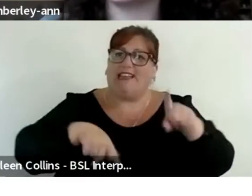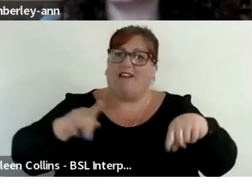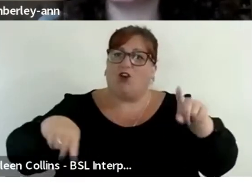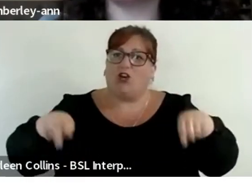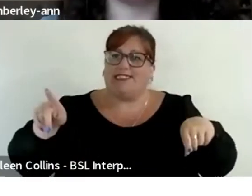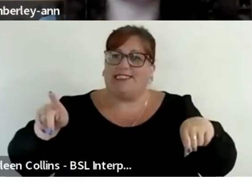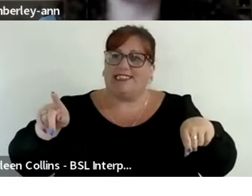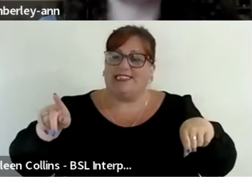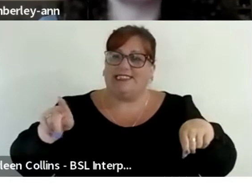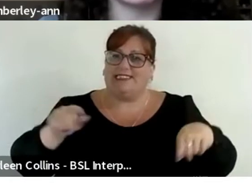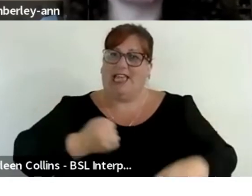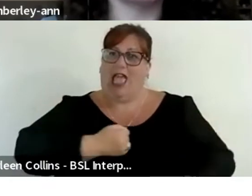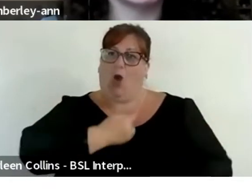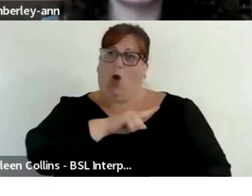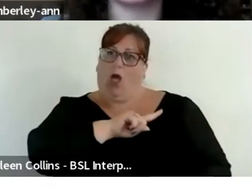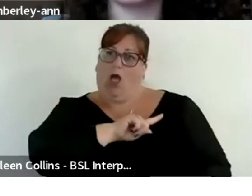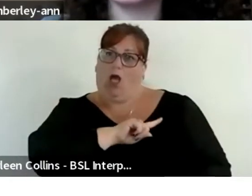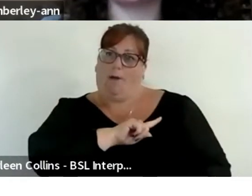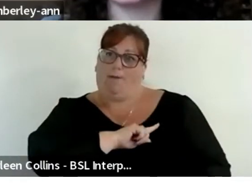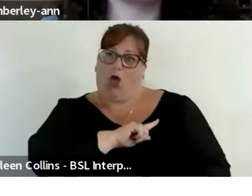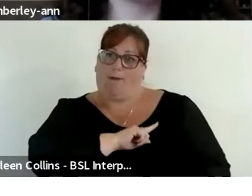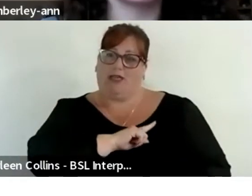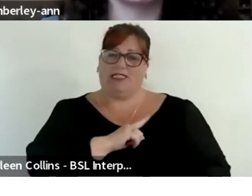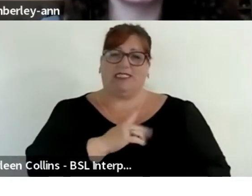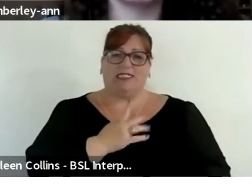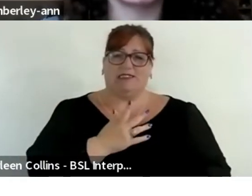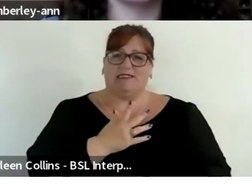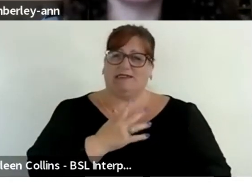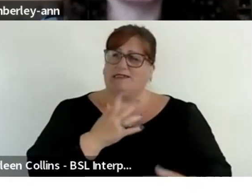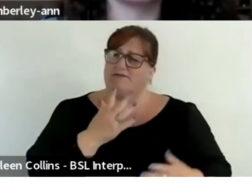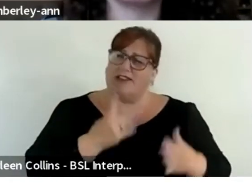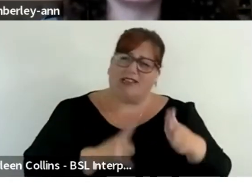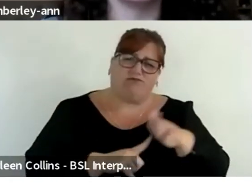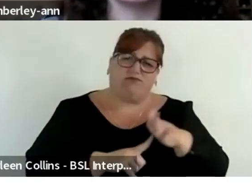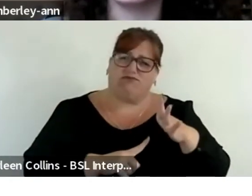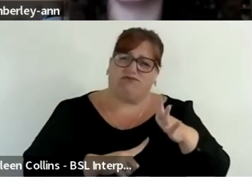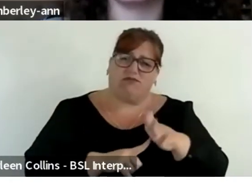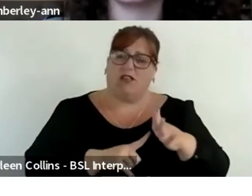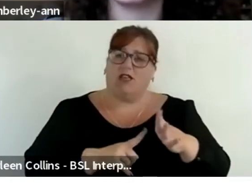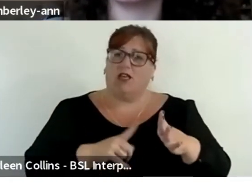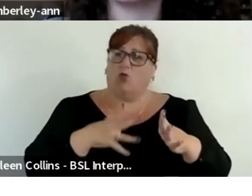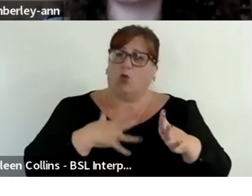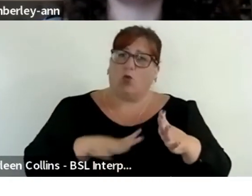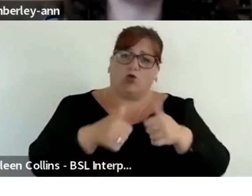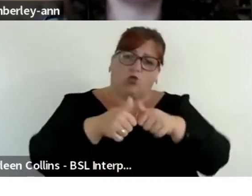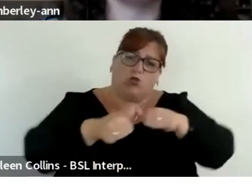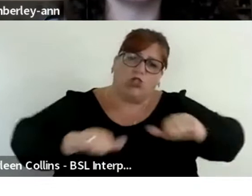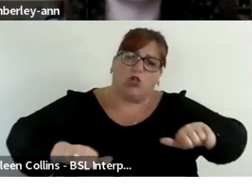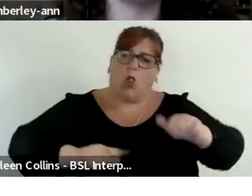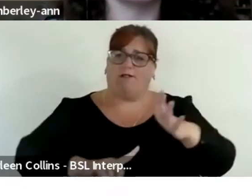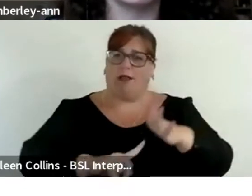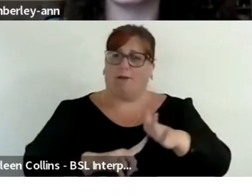This is paramount to us. We will not be solving problems or building trust if we do employ diverse